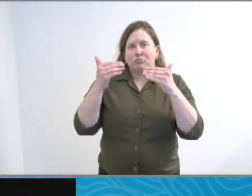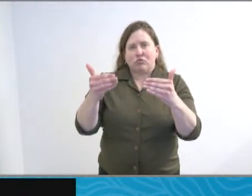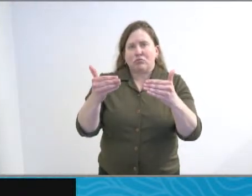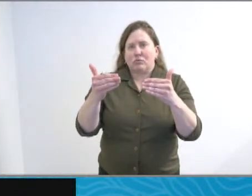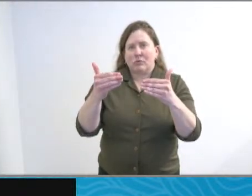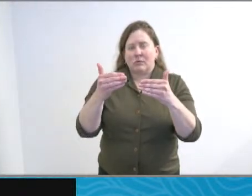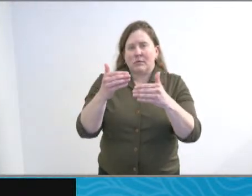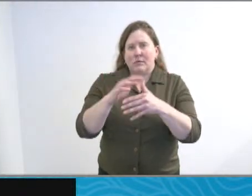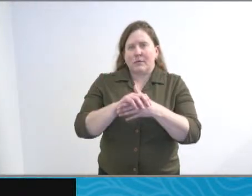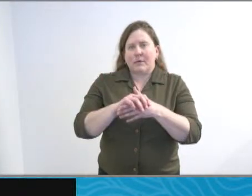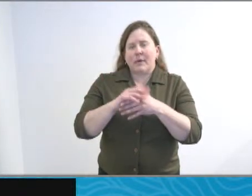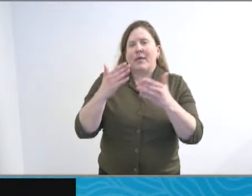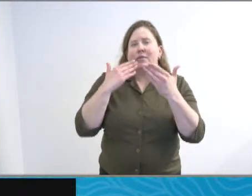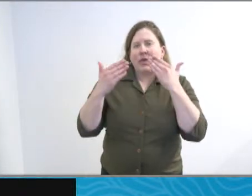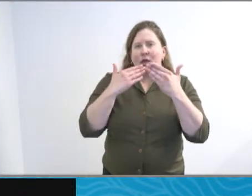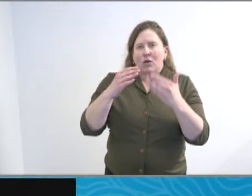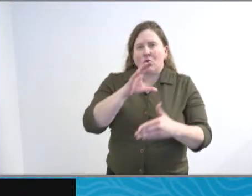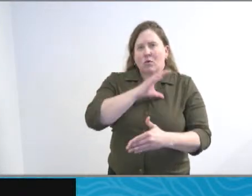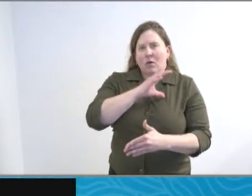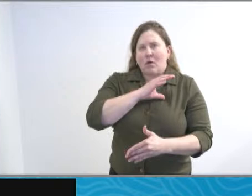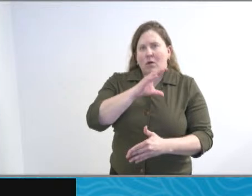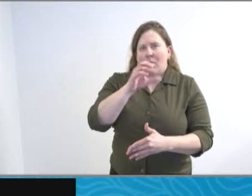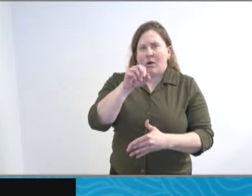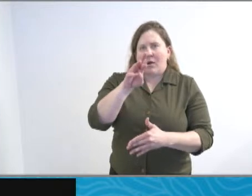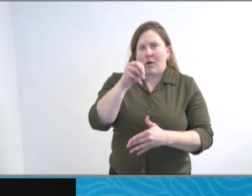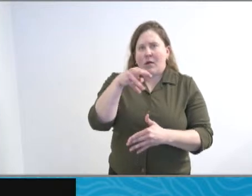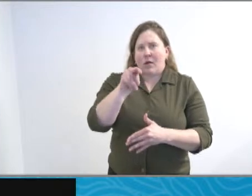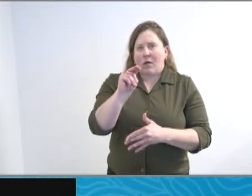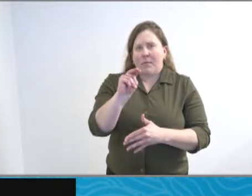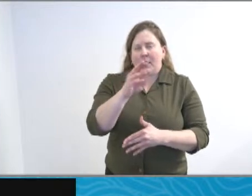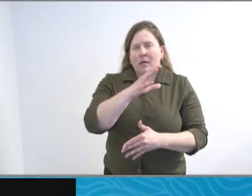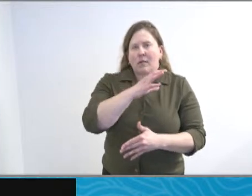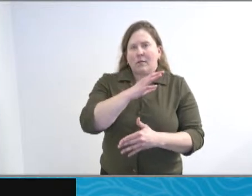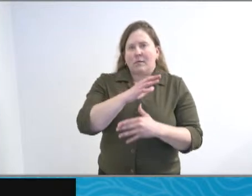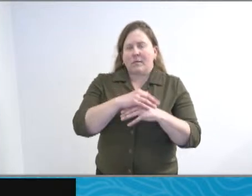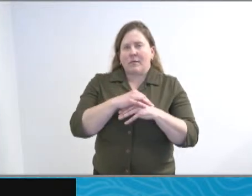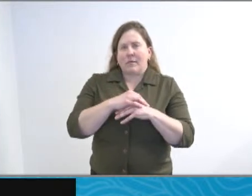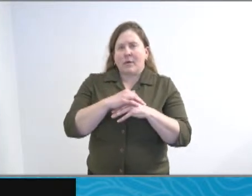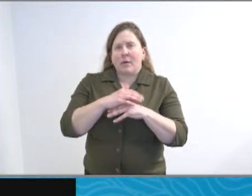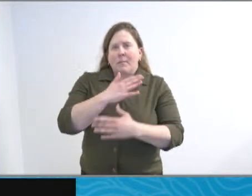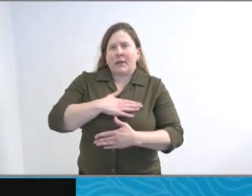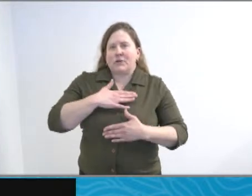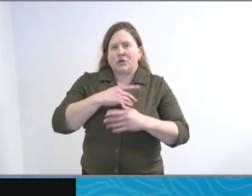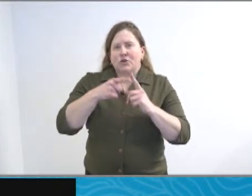Yeah, so thank you Carmen. Pleasure to be here today. We are in our second phase